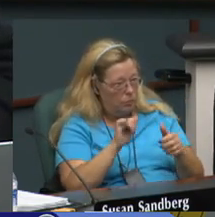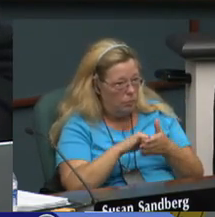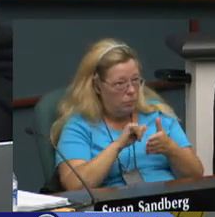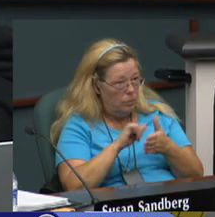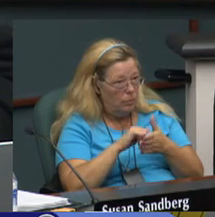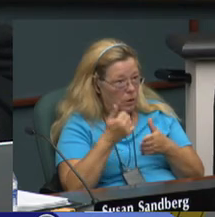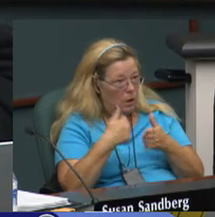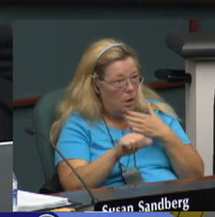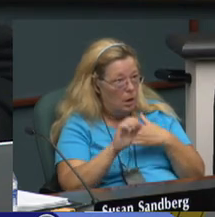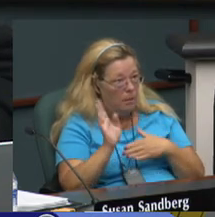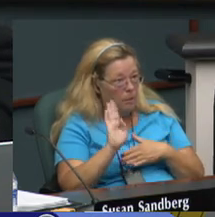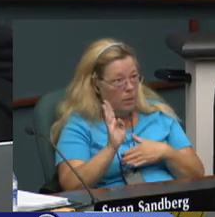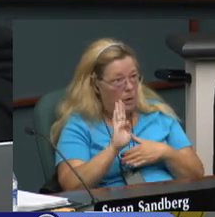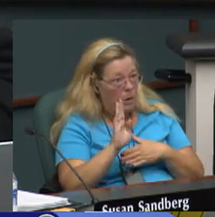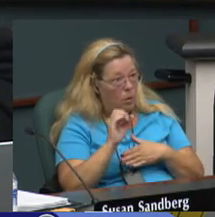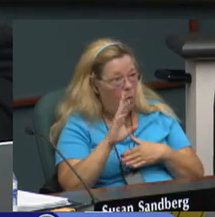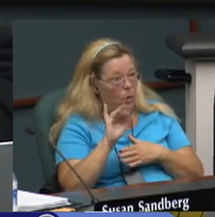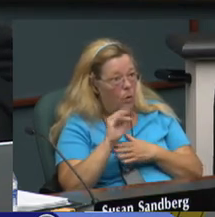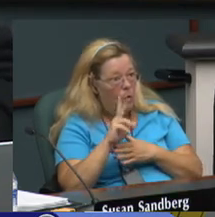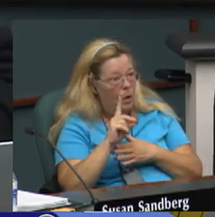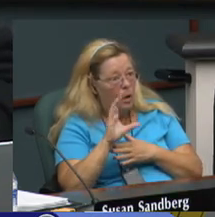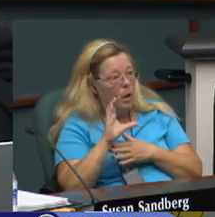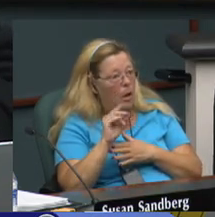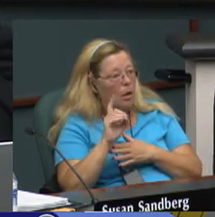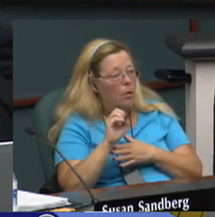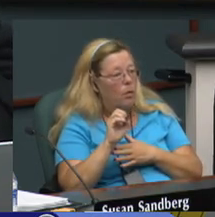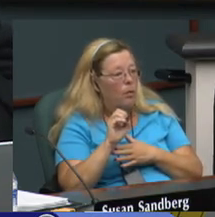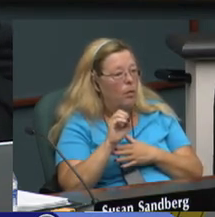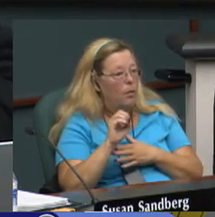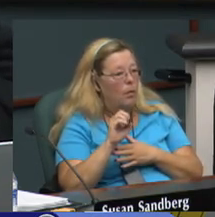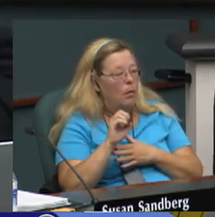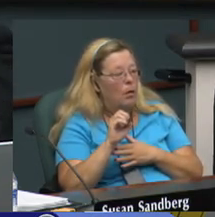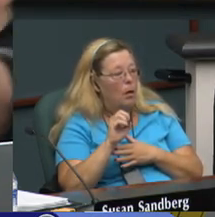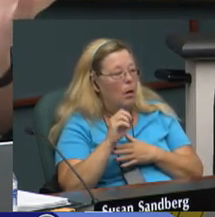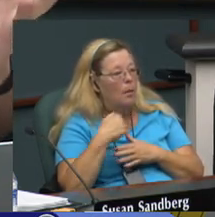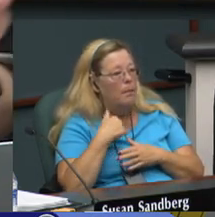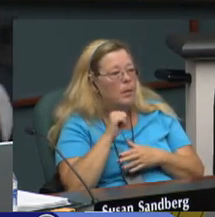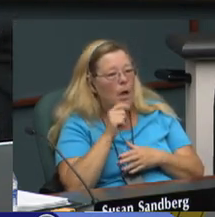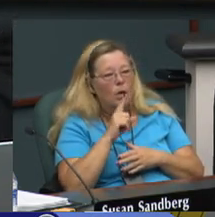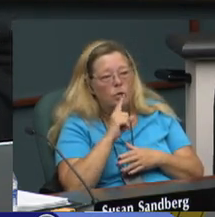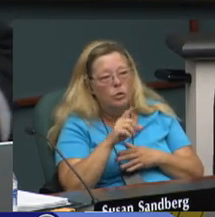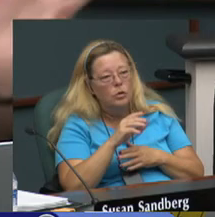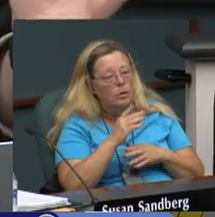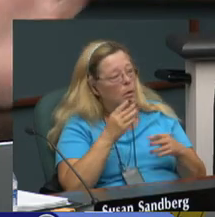Bloomington or Indiana Code I'm not sure mr. Rooker could answer this or mr.